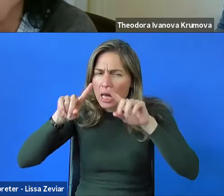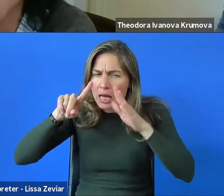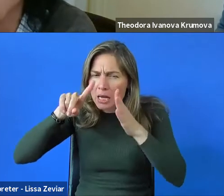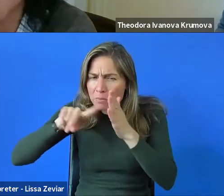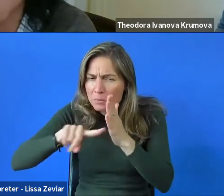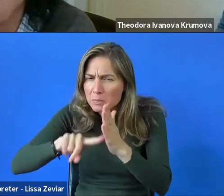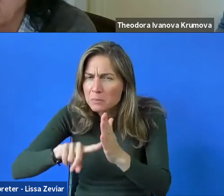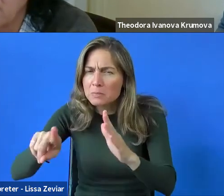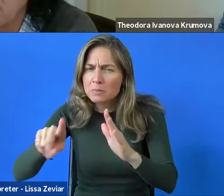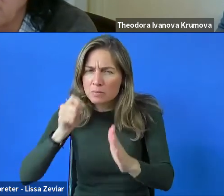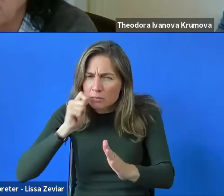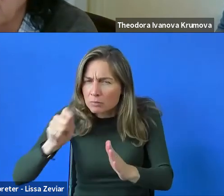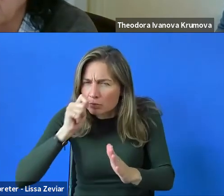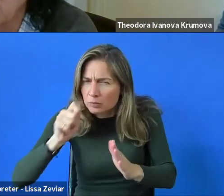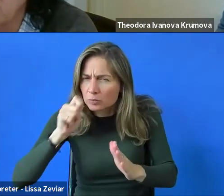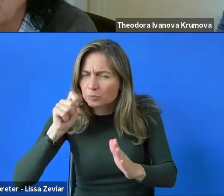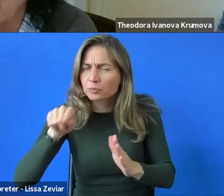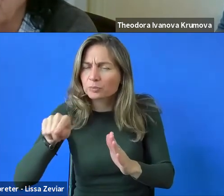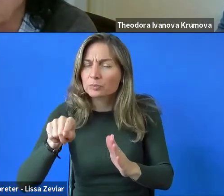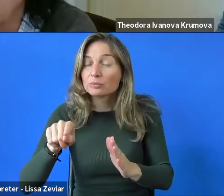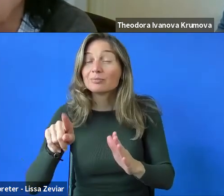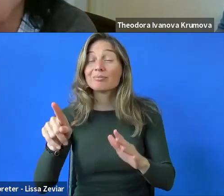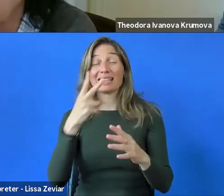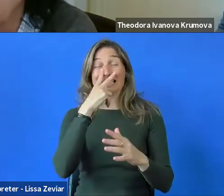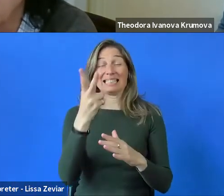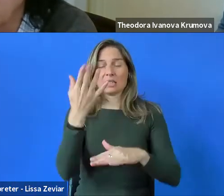It is very useful to reflect the systematic nature of violations